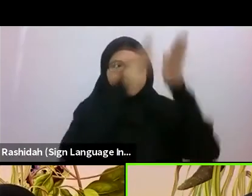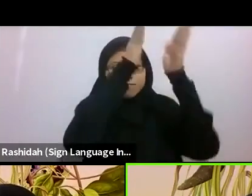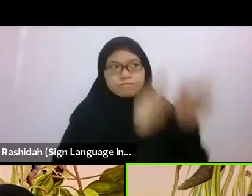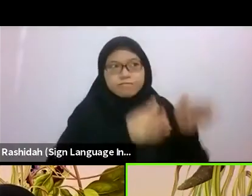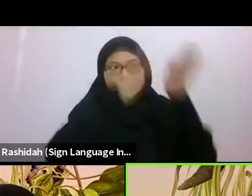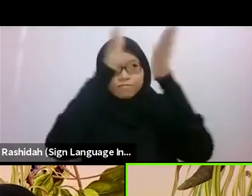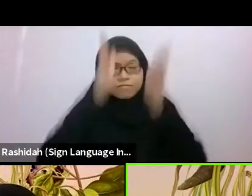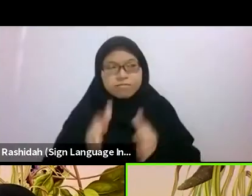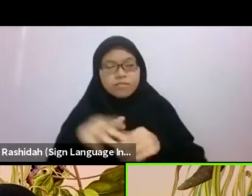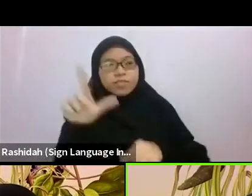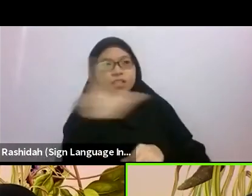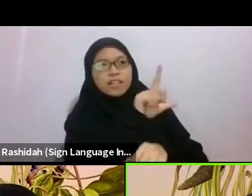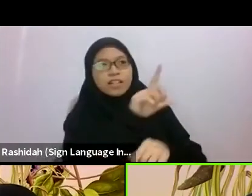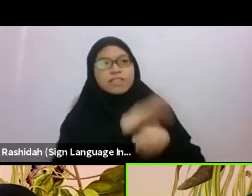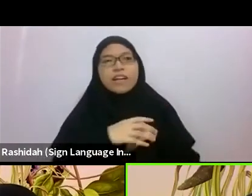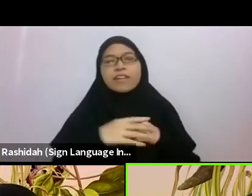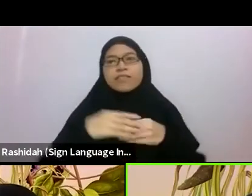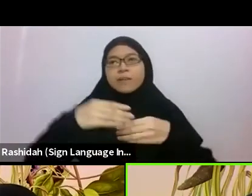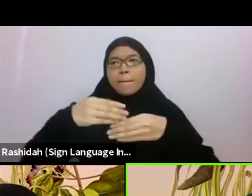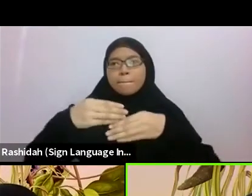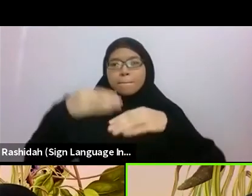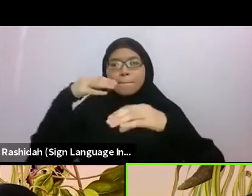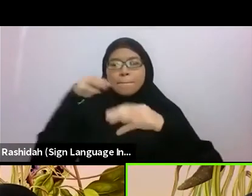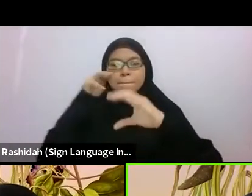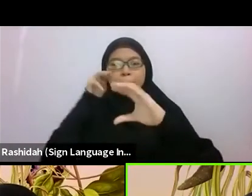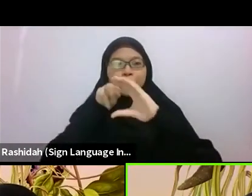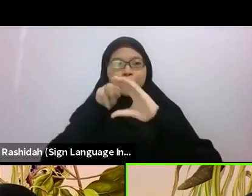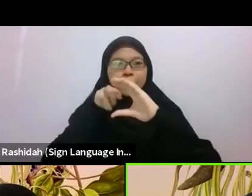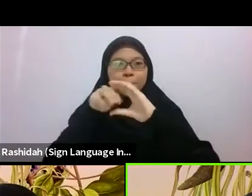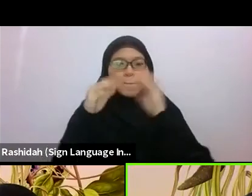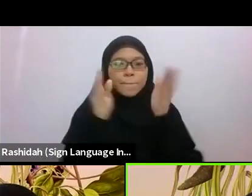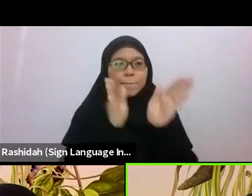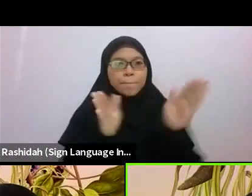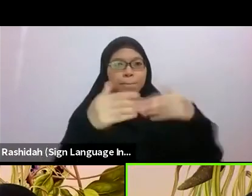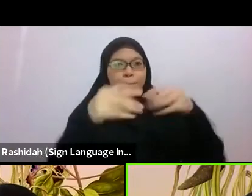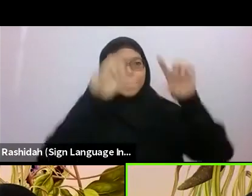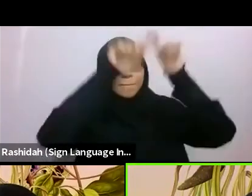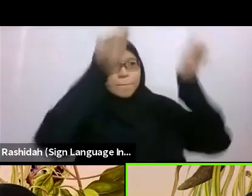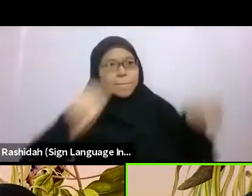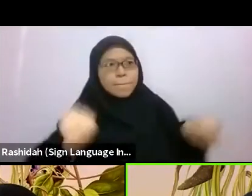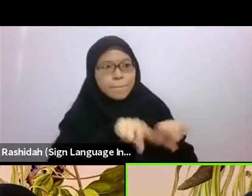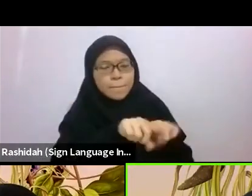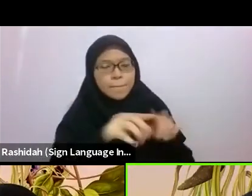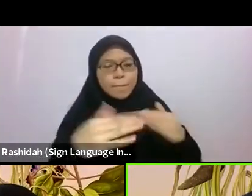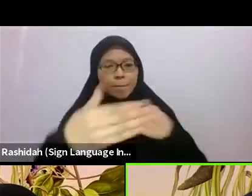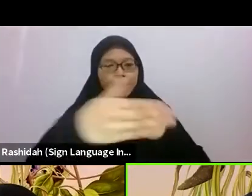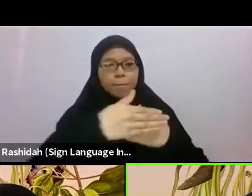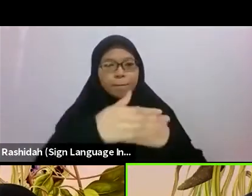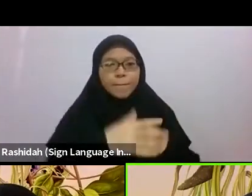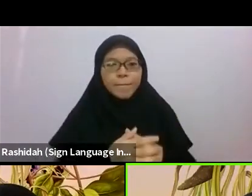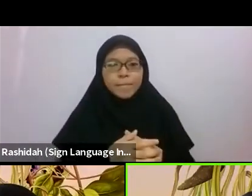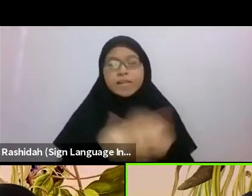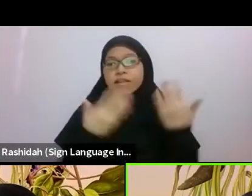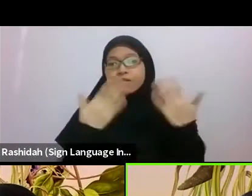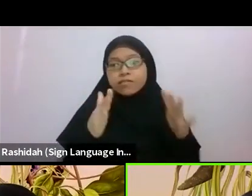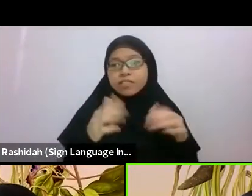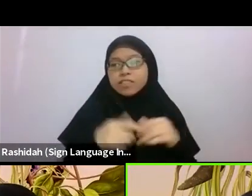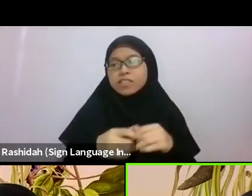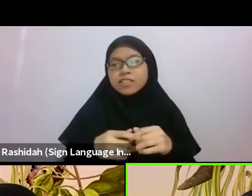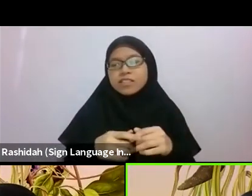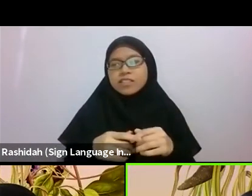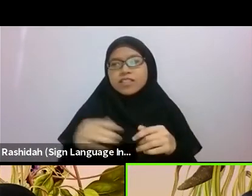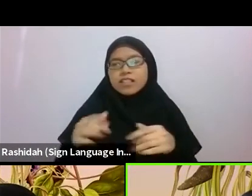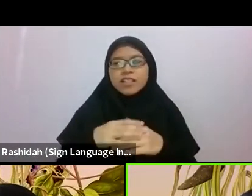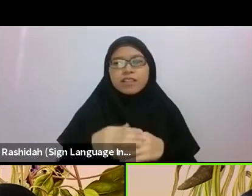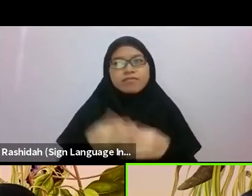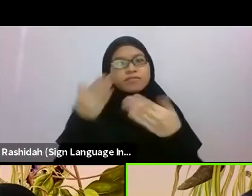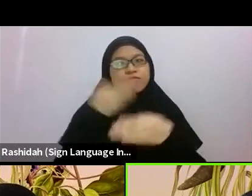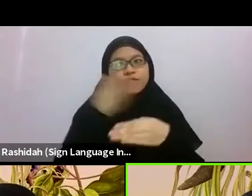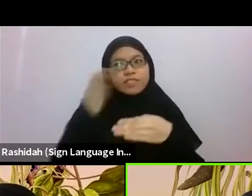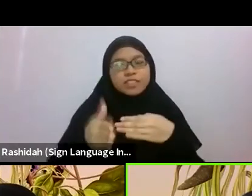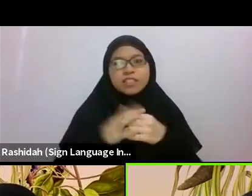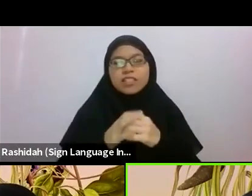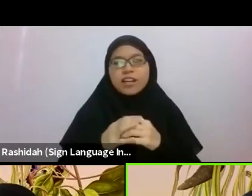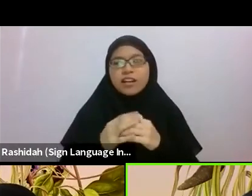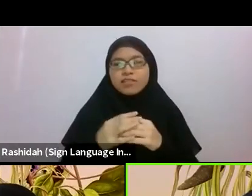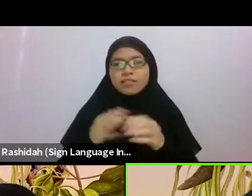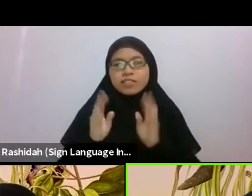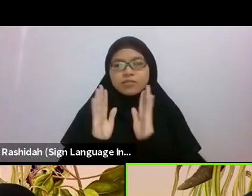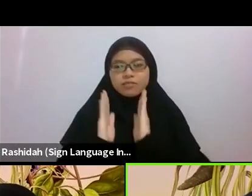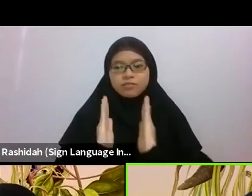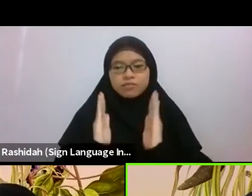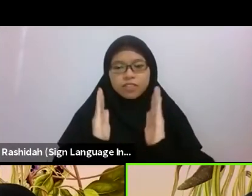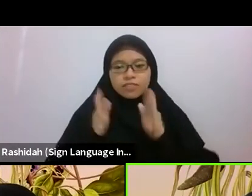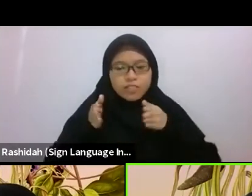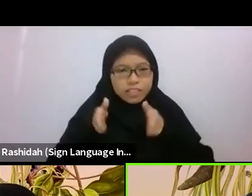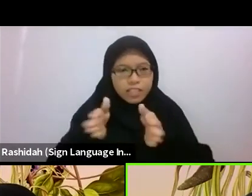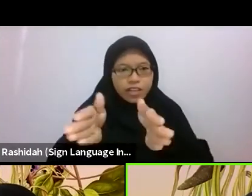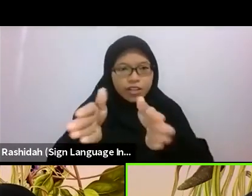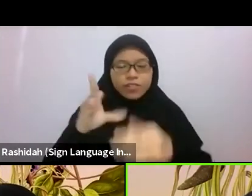Past all that, the block would end with a narrow strip of metal drains, and all I had to do was take a breath and cross over, and I would enter another world.